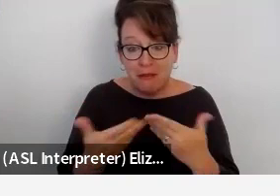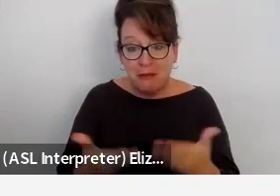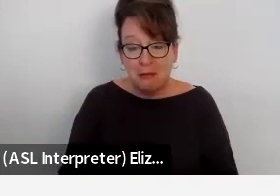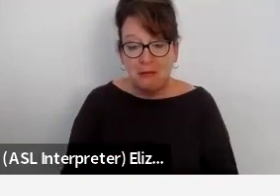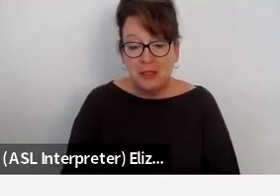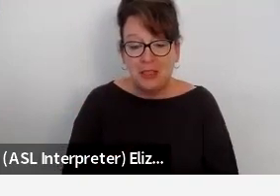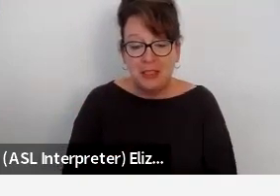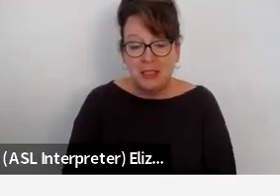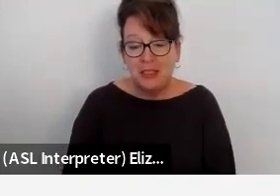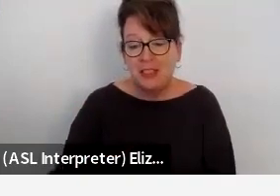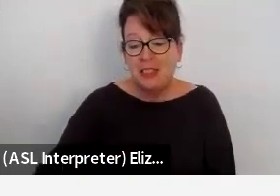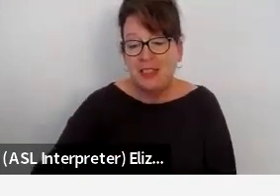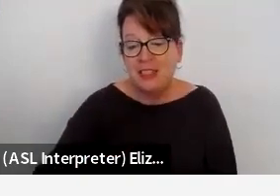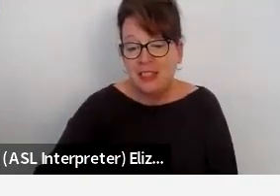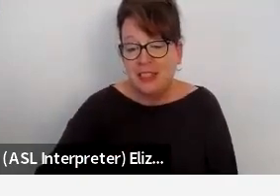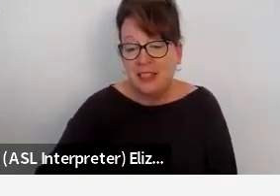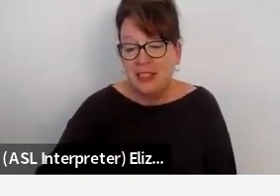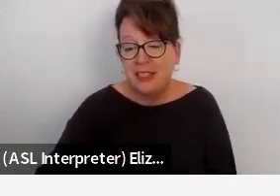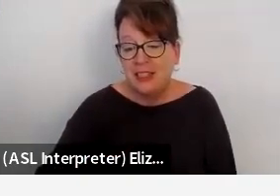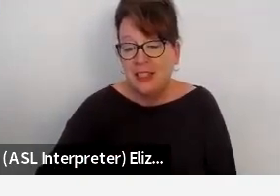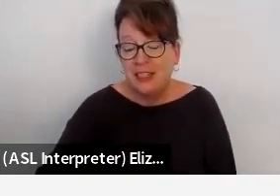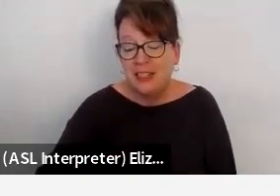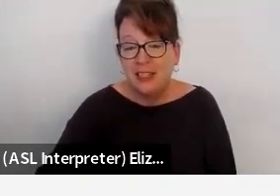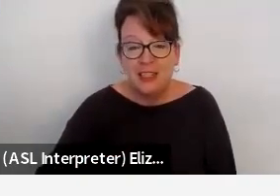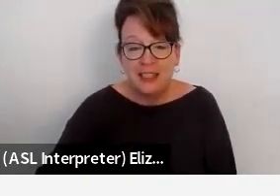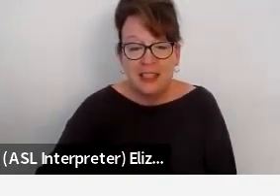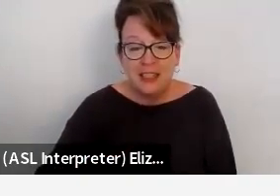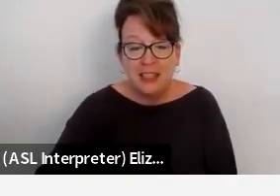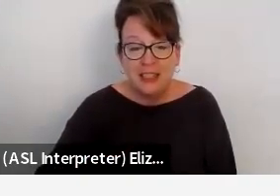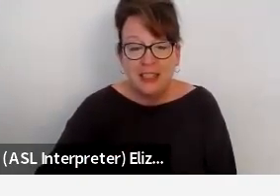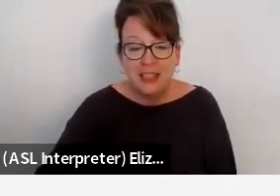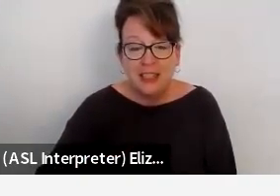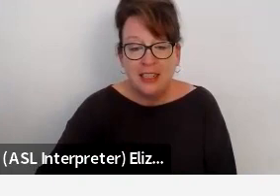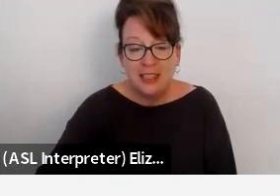Let's open for just another moment.